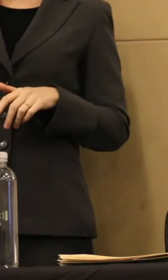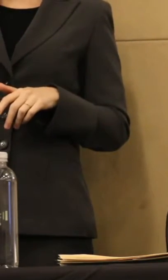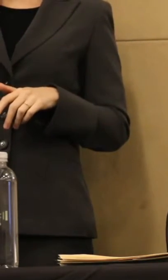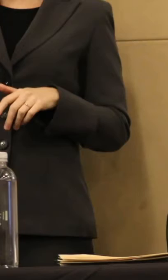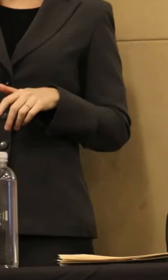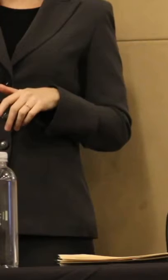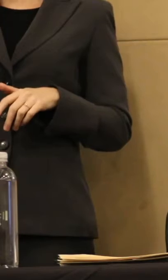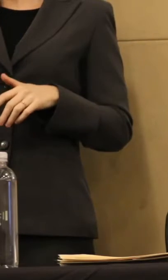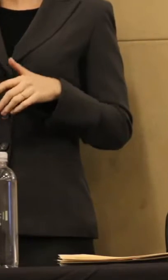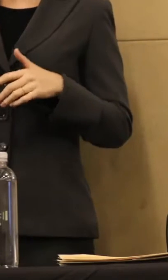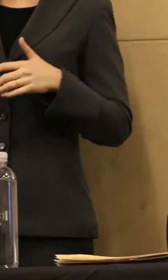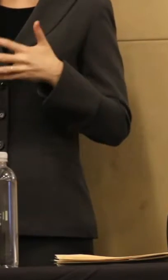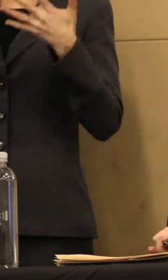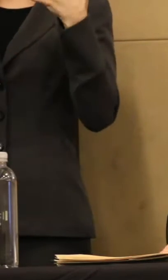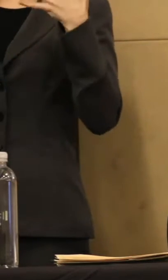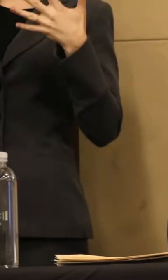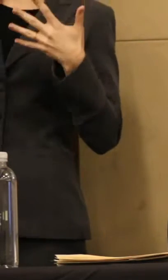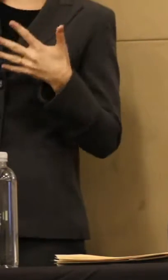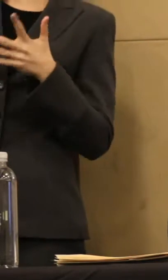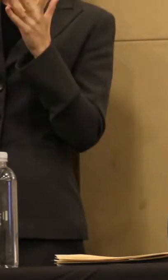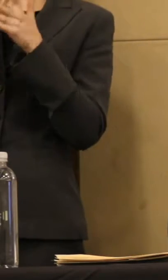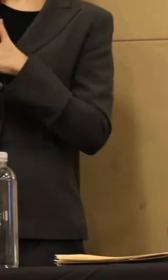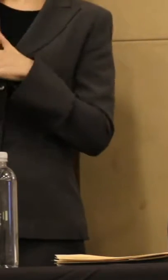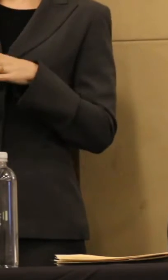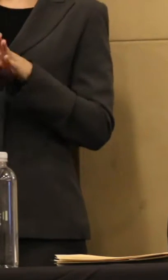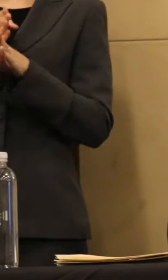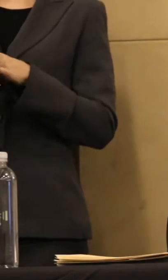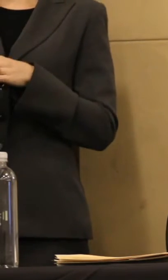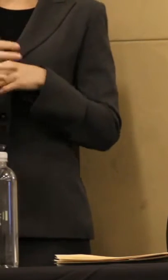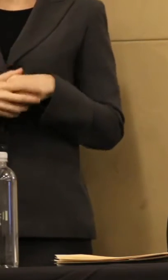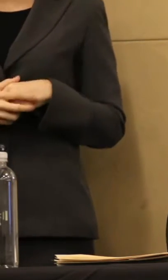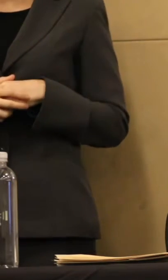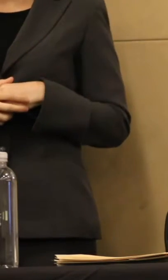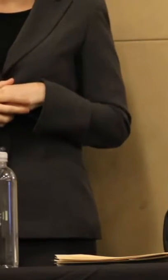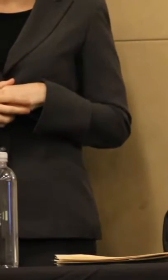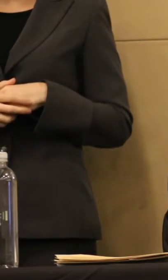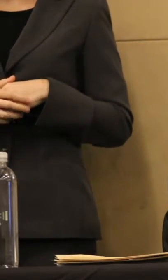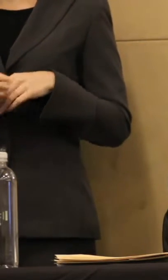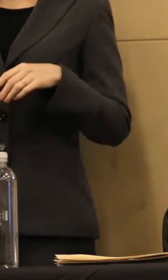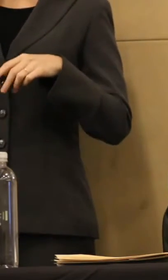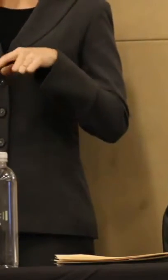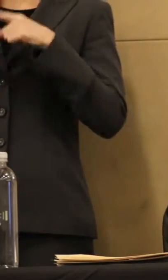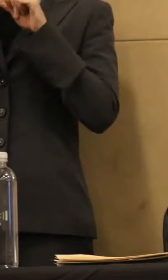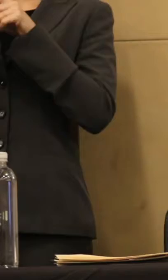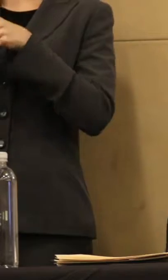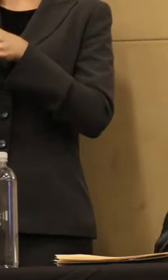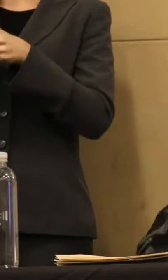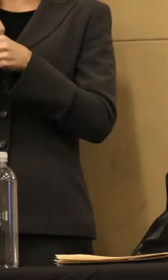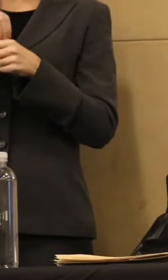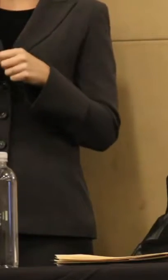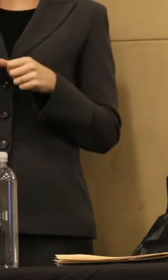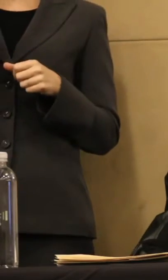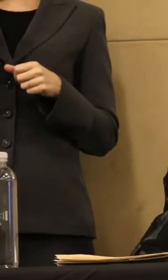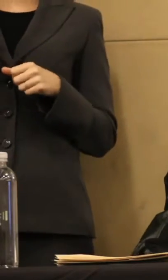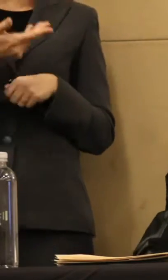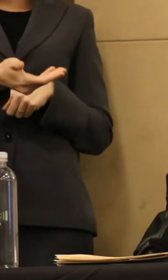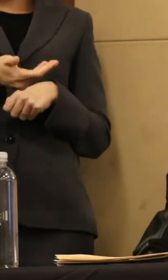It's so important to have a holistic approach to inclusion, so that you don't get people